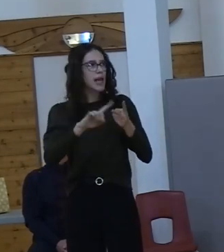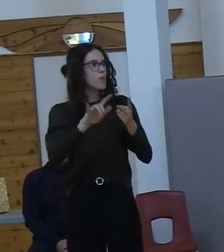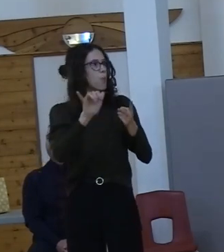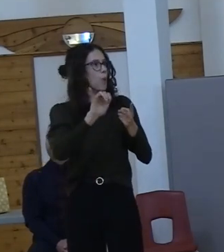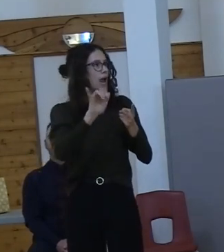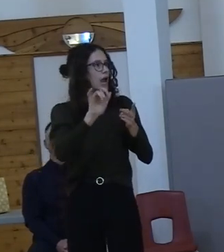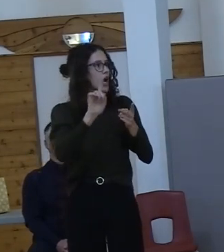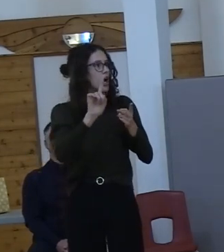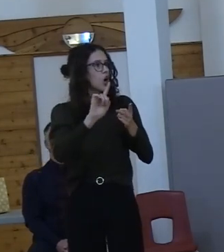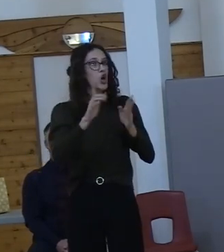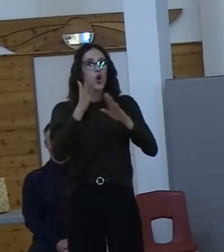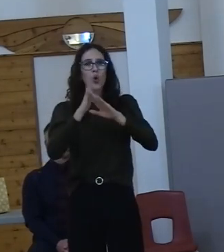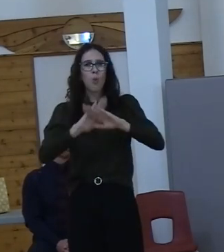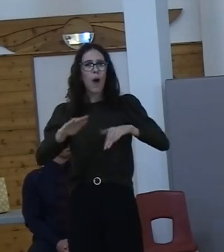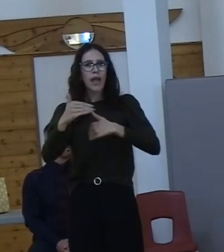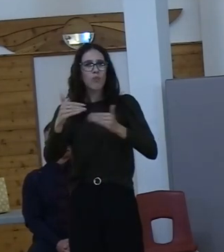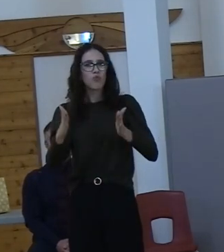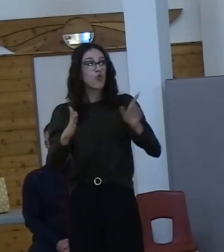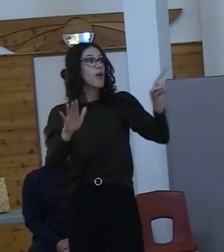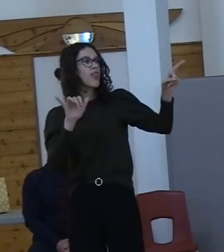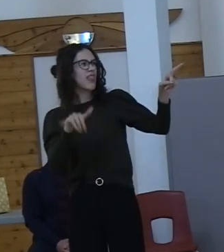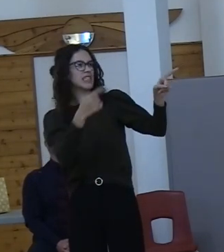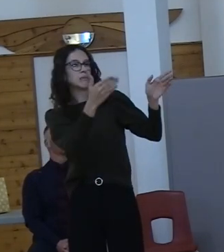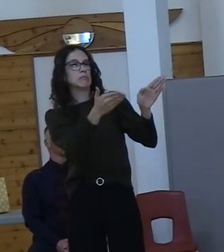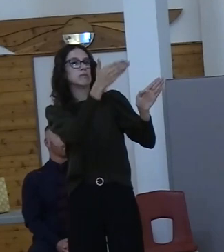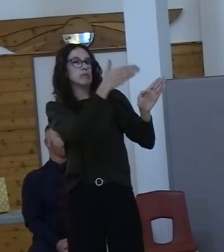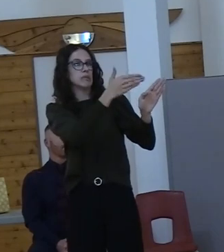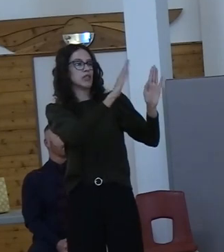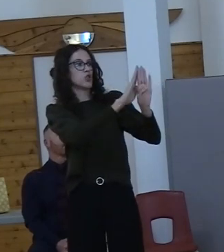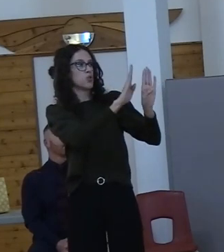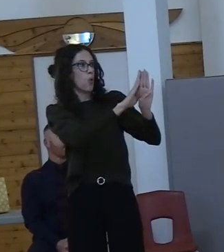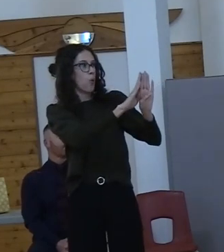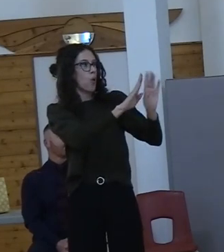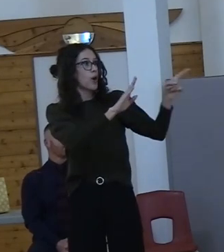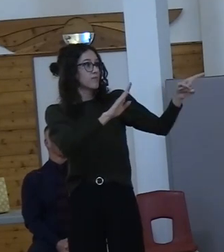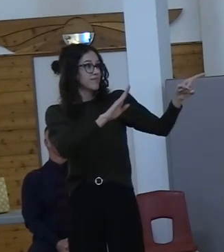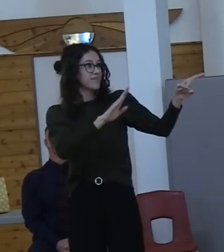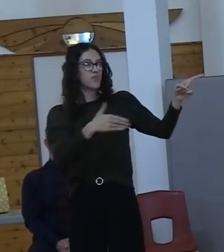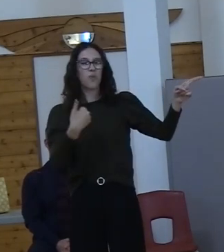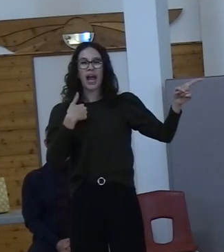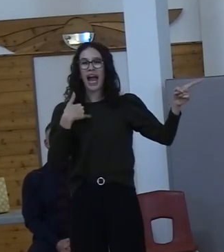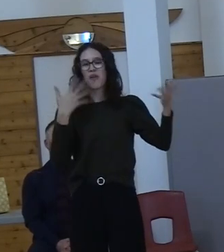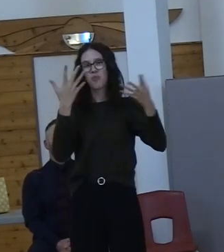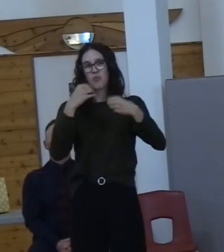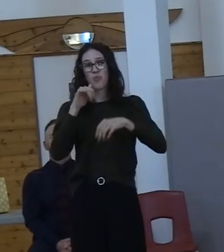Quiet spaces right here and our lovely community member Chelsea.